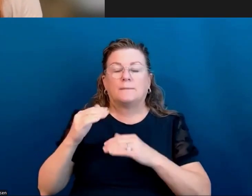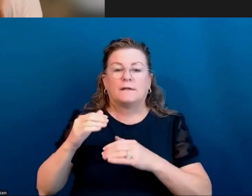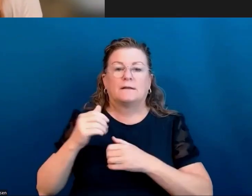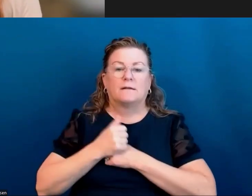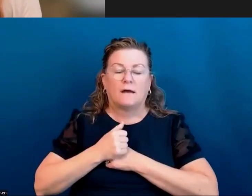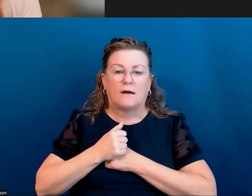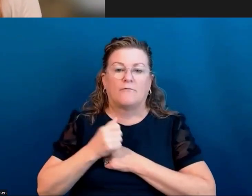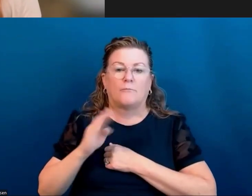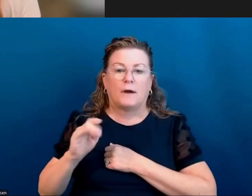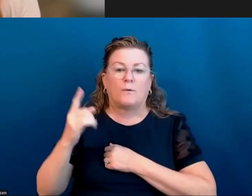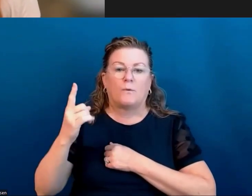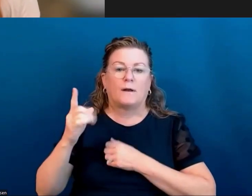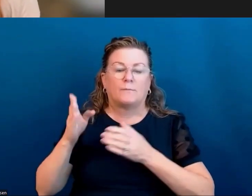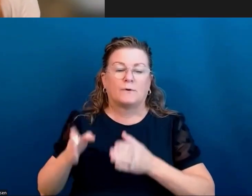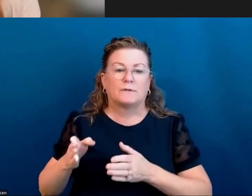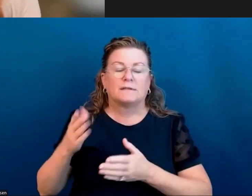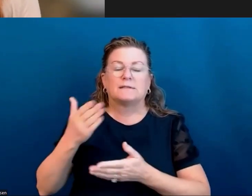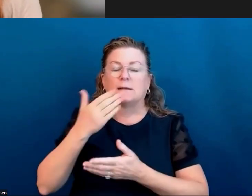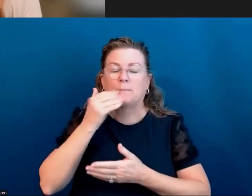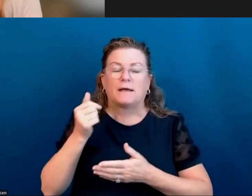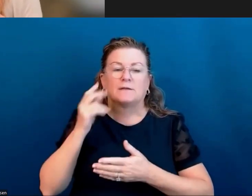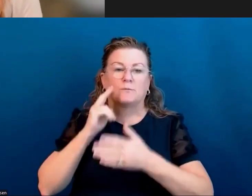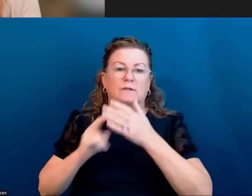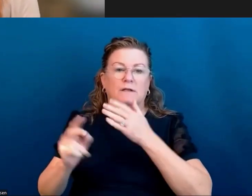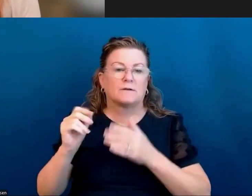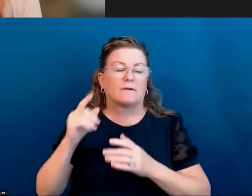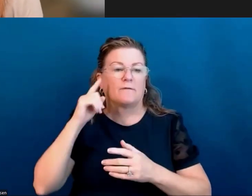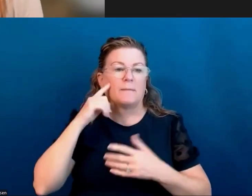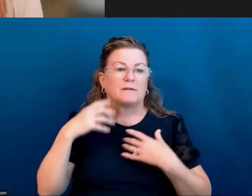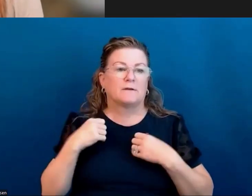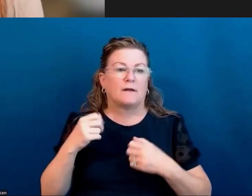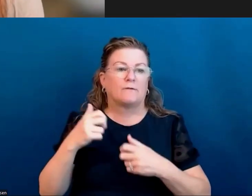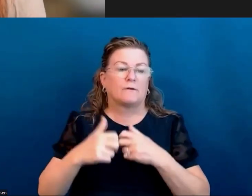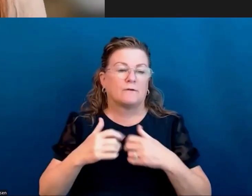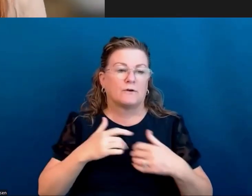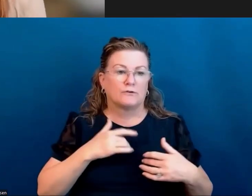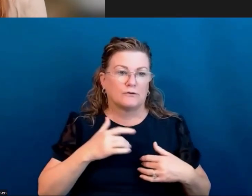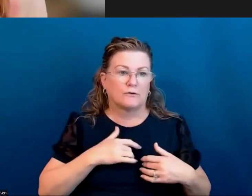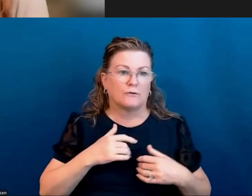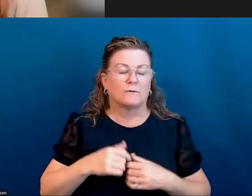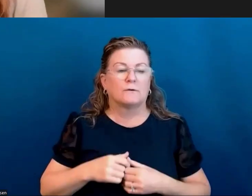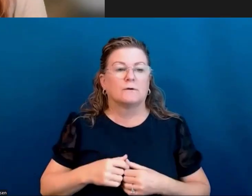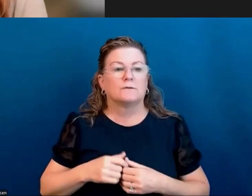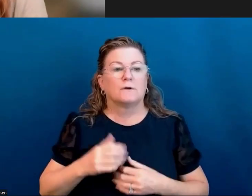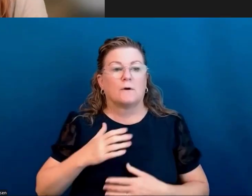mental health concern or or difference, and so my job, I